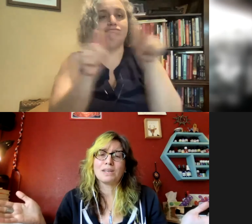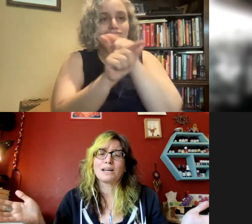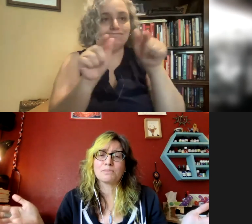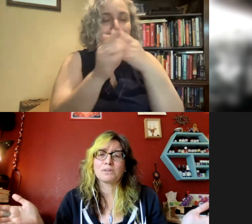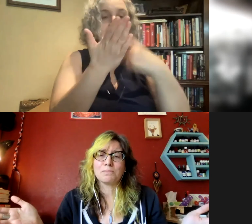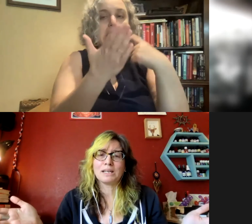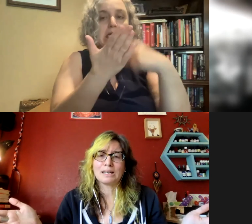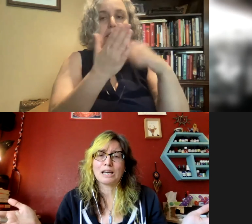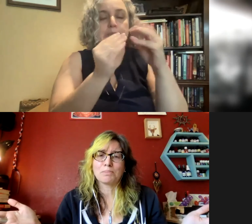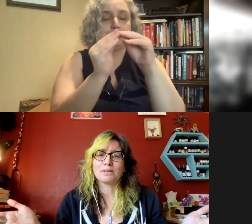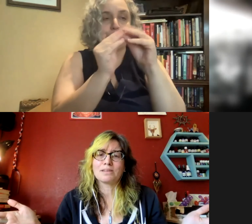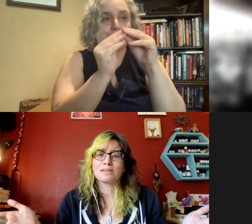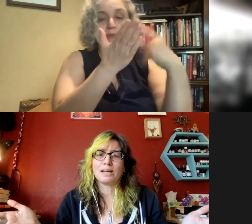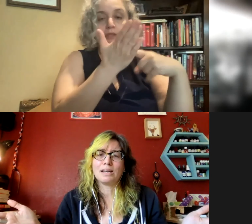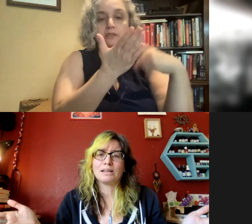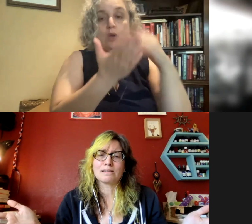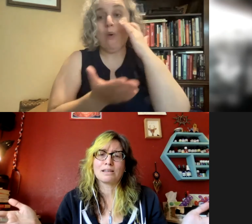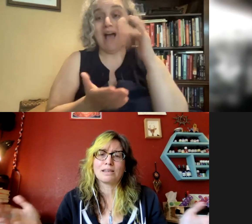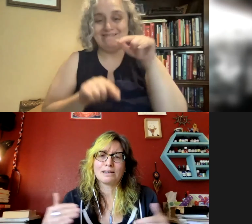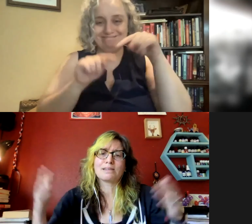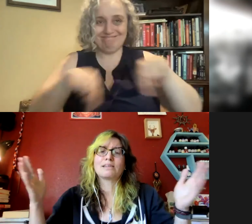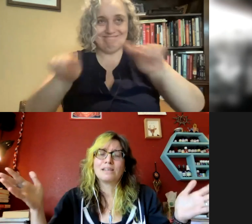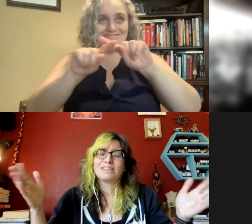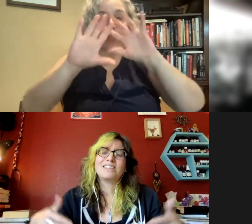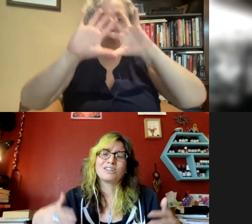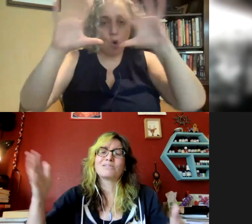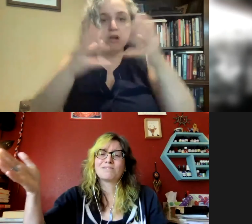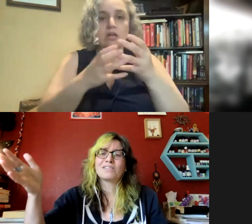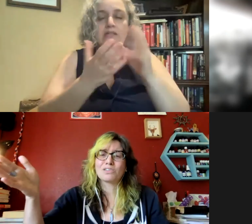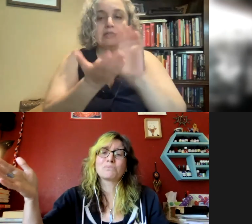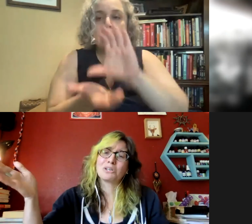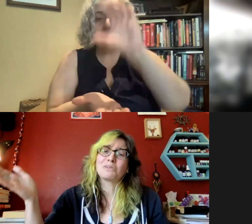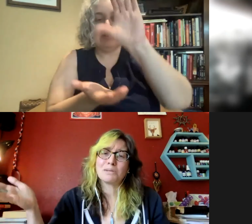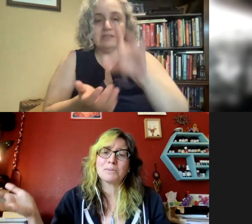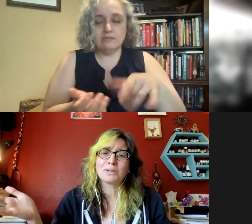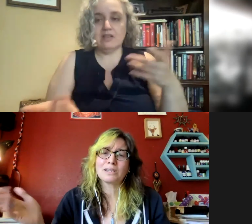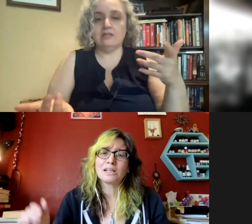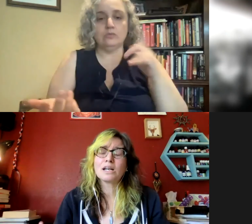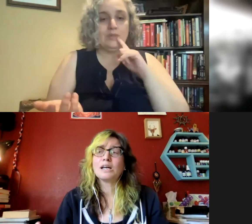the aspect of being in a capitalist society, is that there's some really greedy people out there.